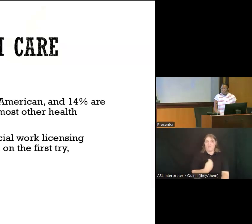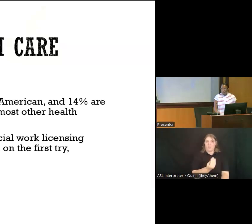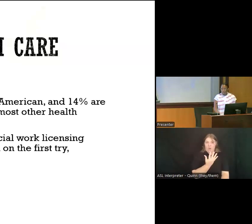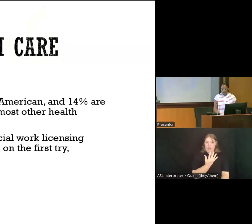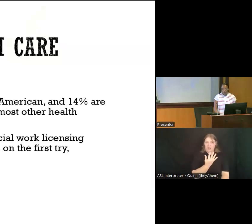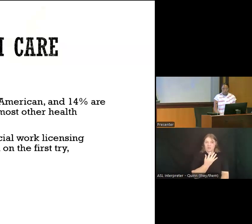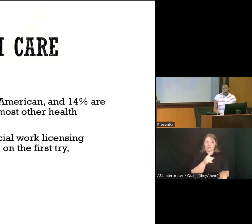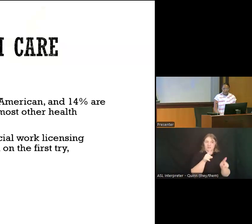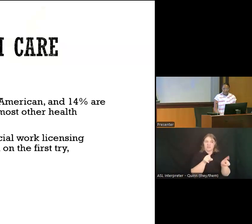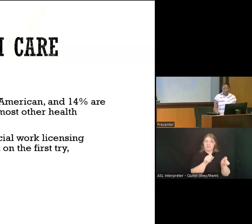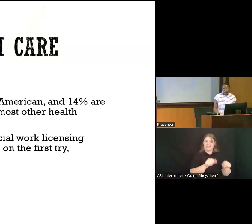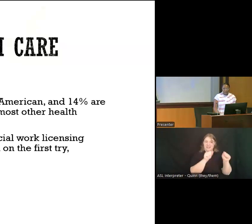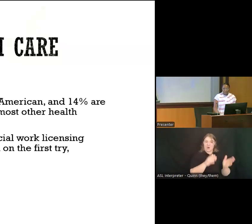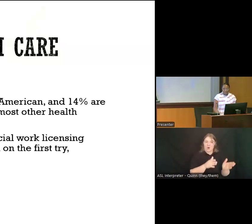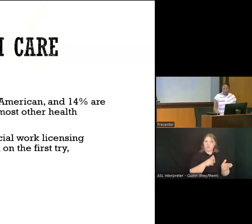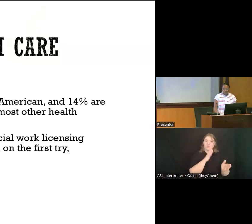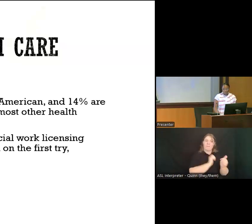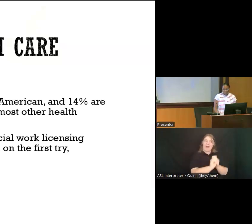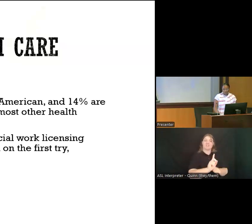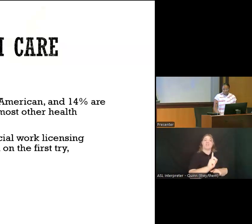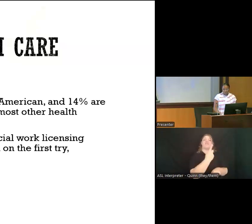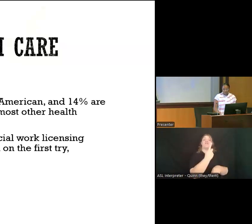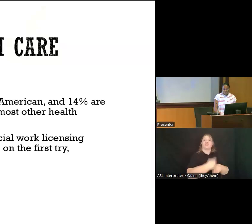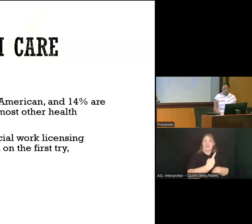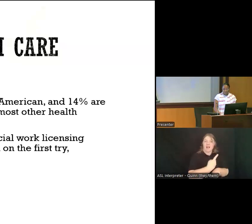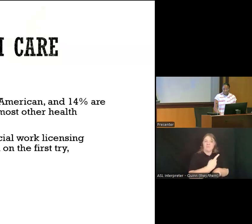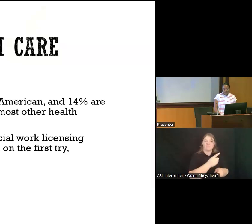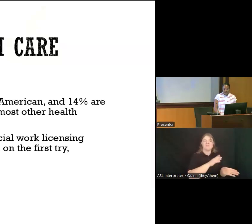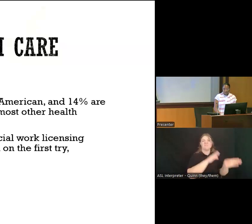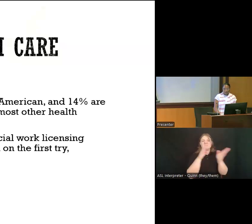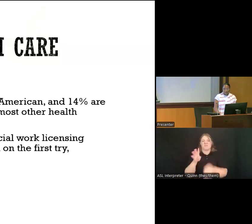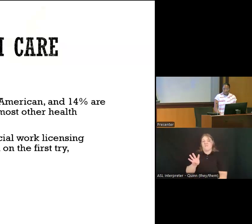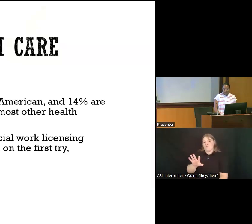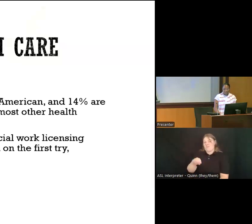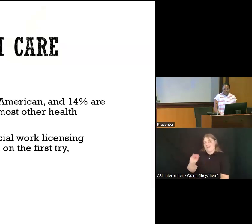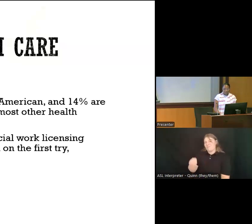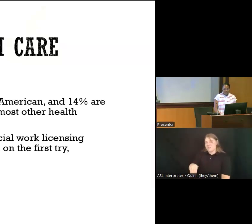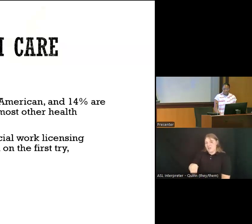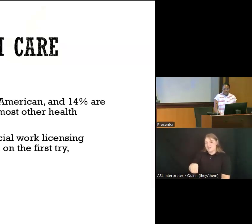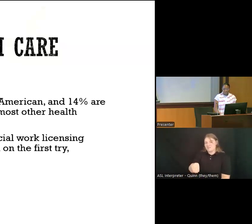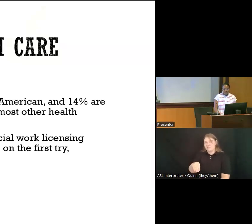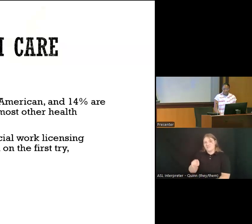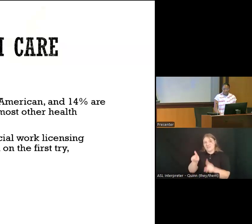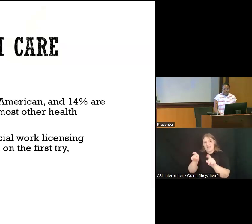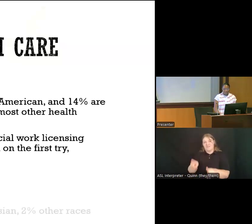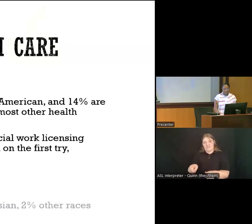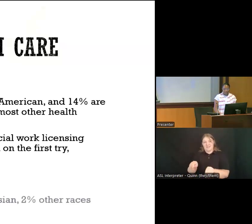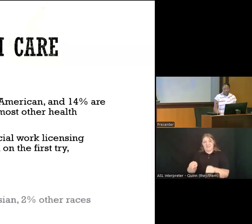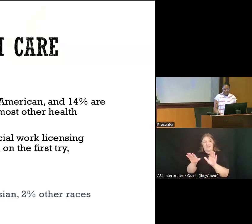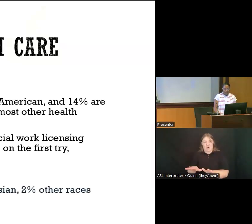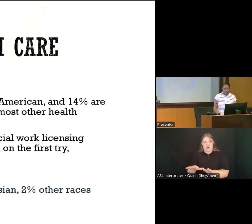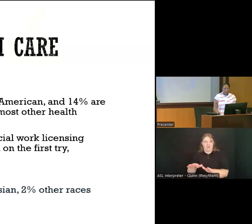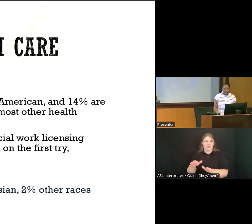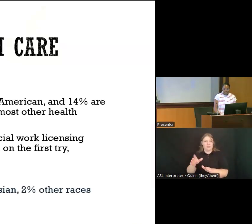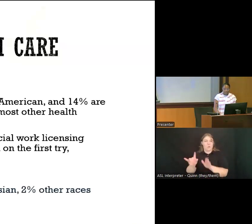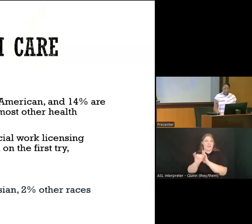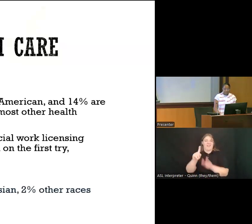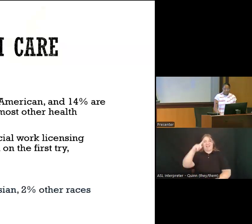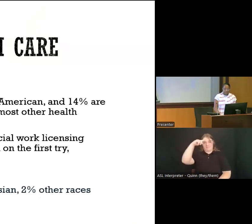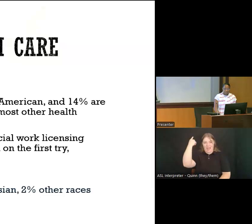exam on first try compared to about 45% of um test takers that identify as black s uh similar